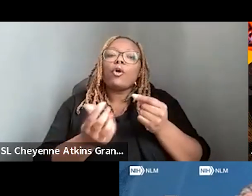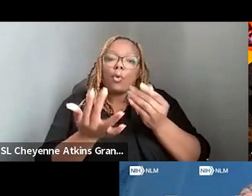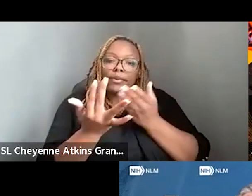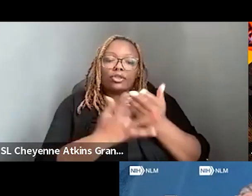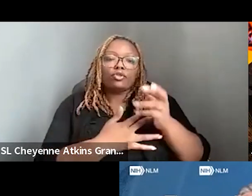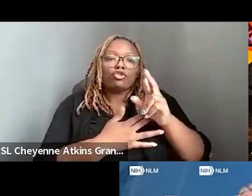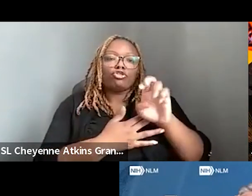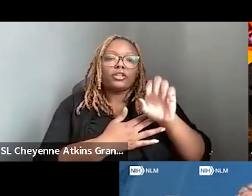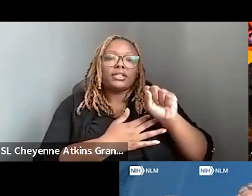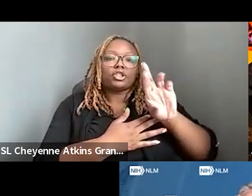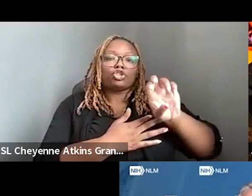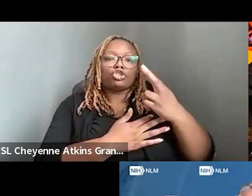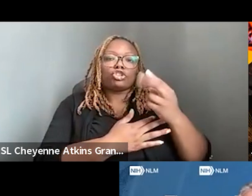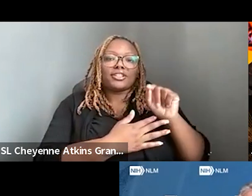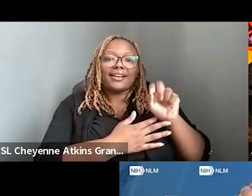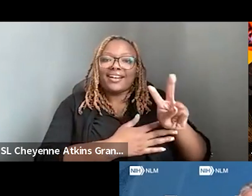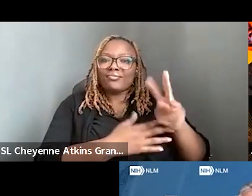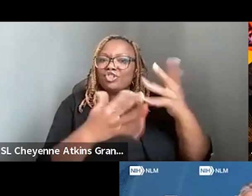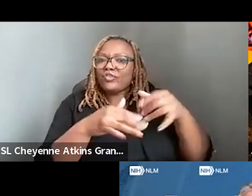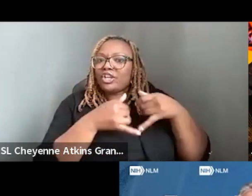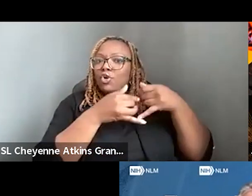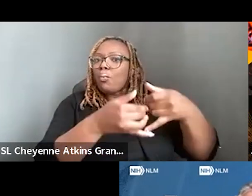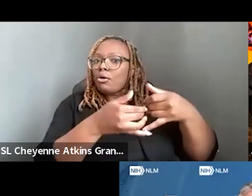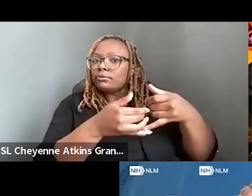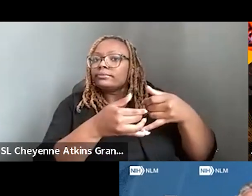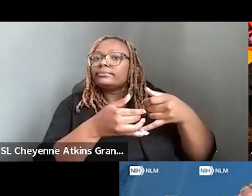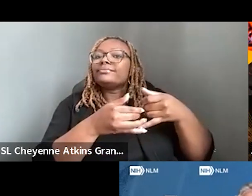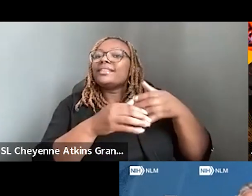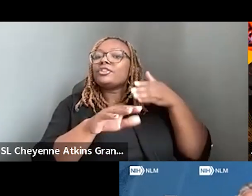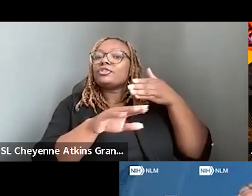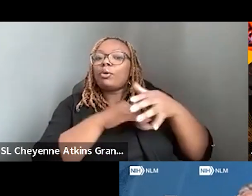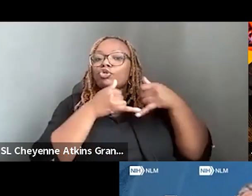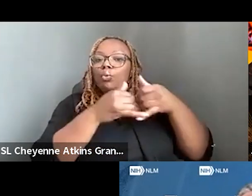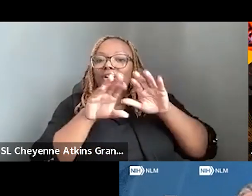So once an award is made and there are post-award actions, project reporting,